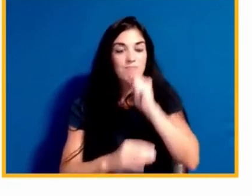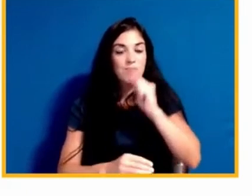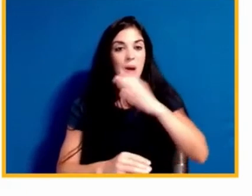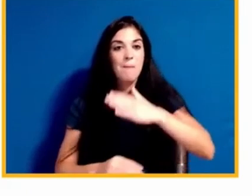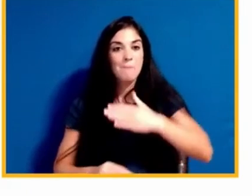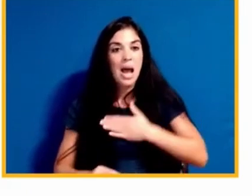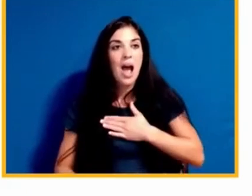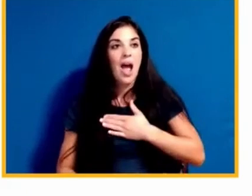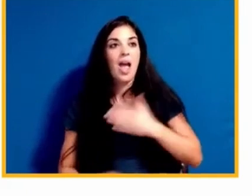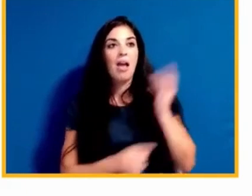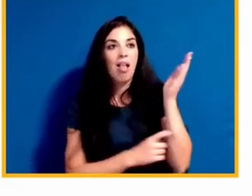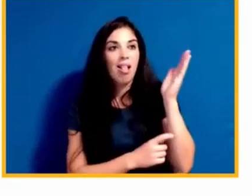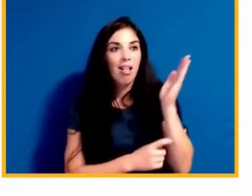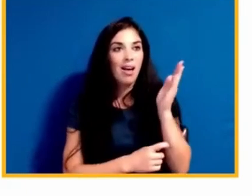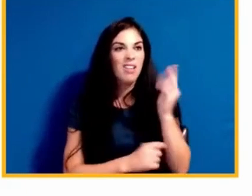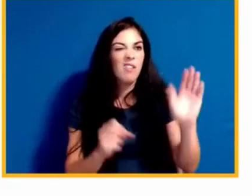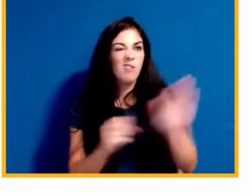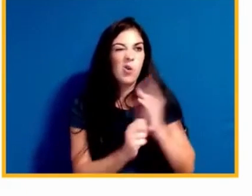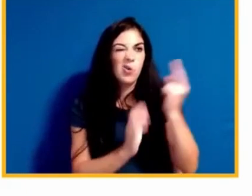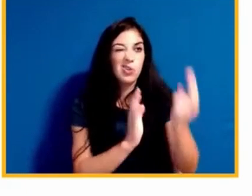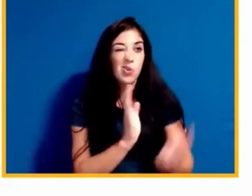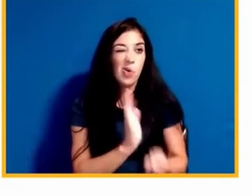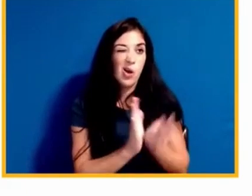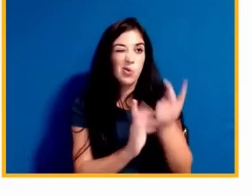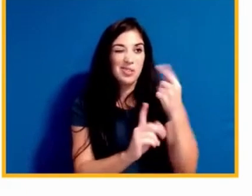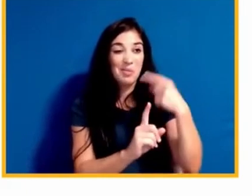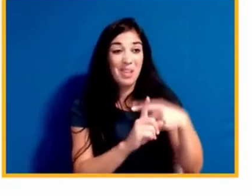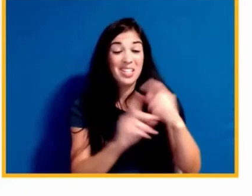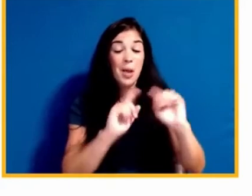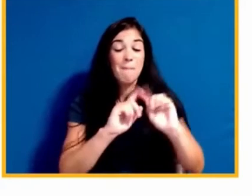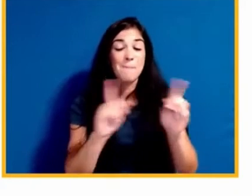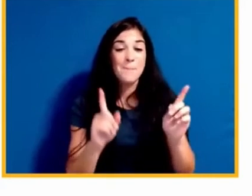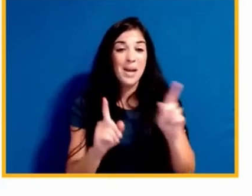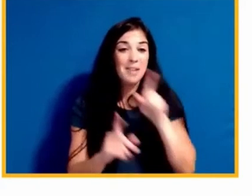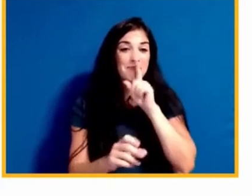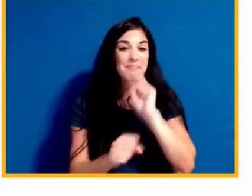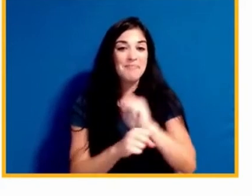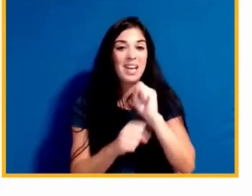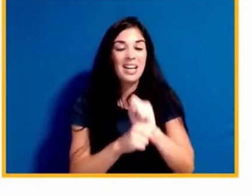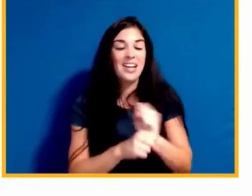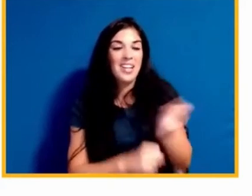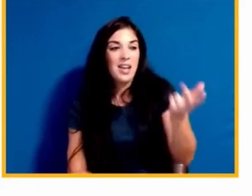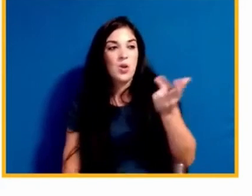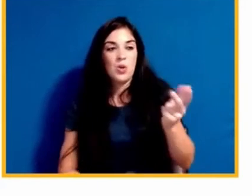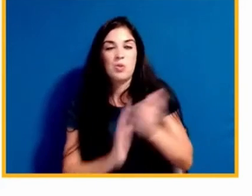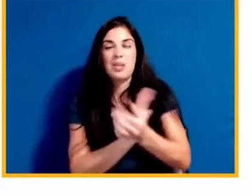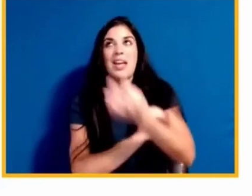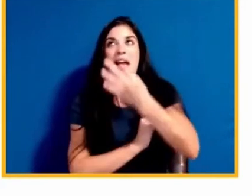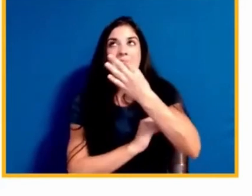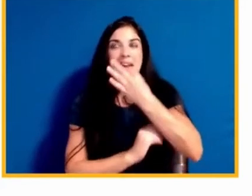broadcast for a full two hours and then some. But in reality, these are experts in their field, they have all been